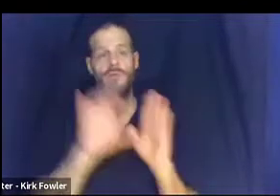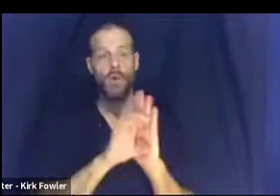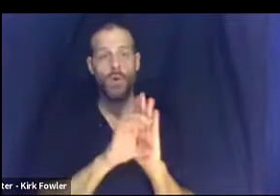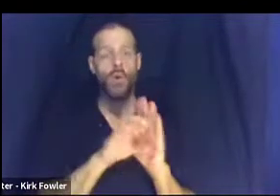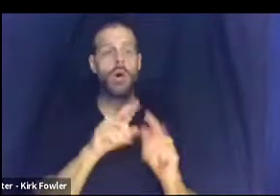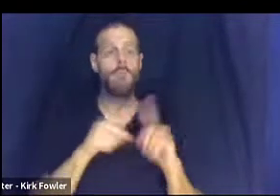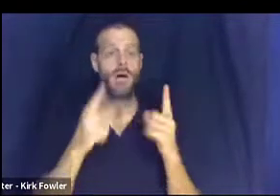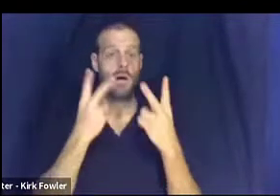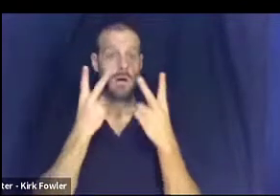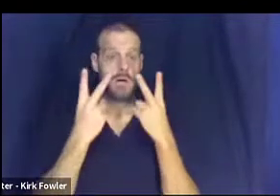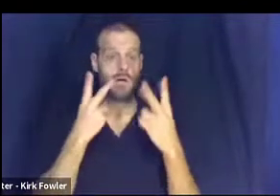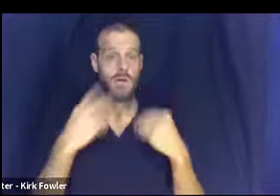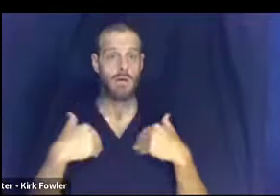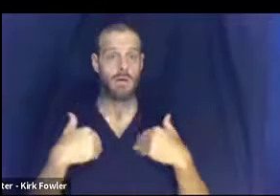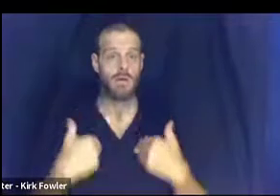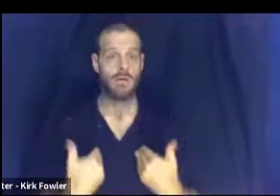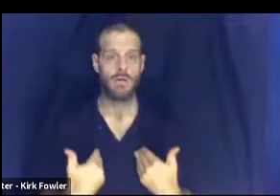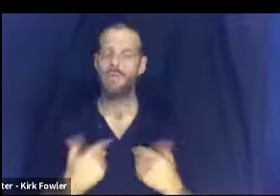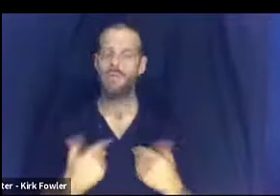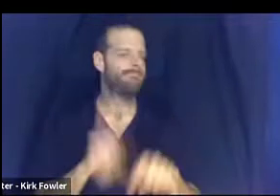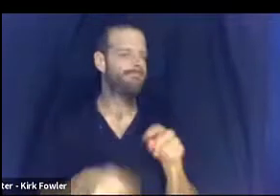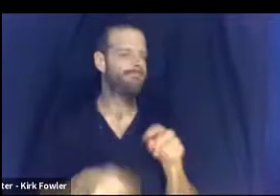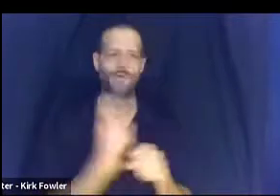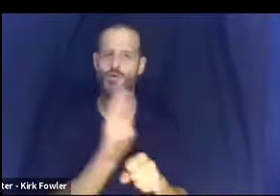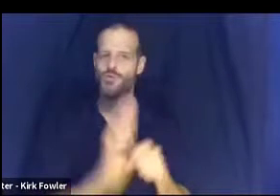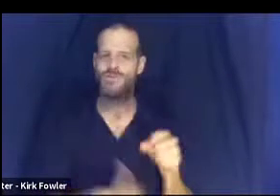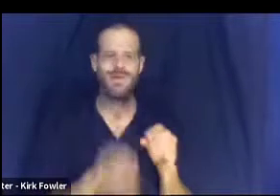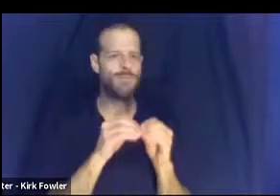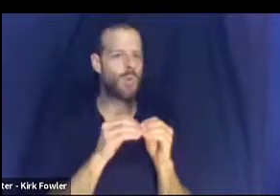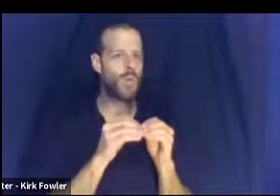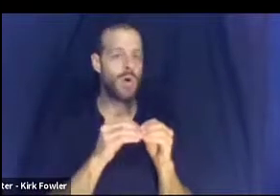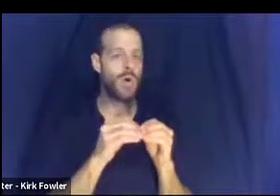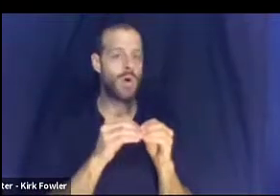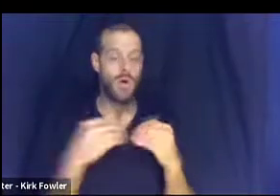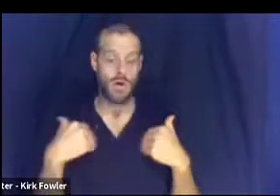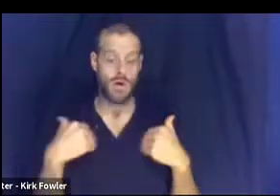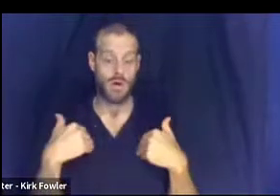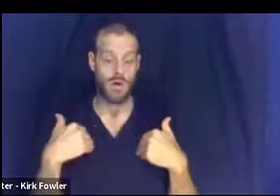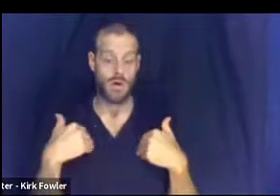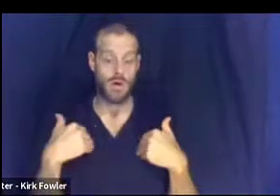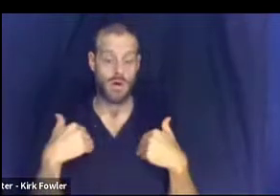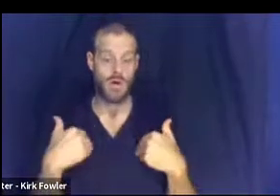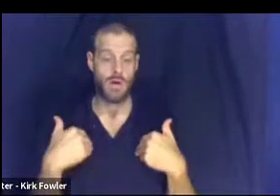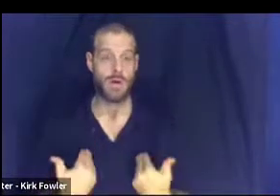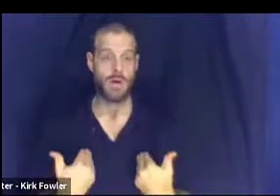"he's not able to use those." And so when he's visually fatigued, he needs to actually be able to have access